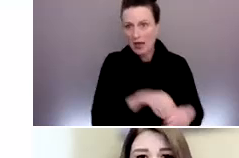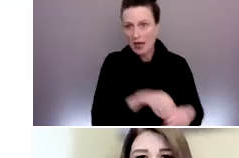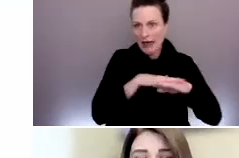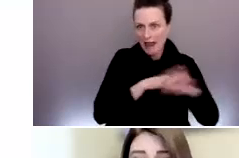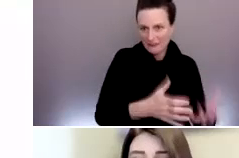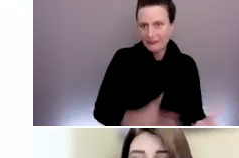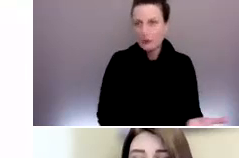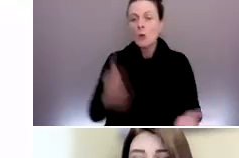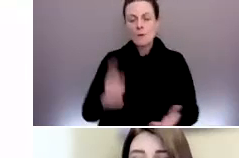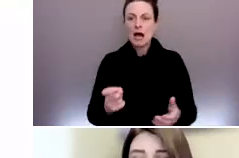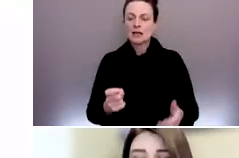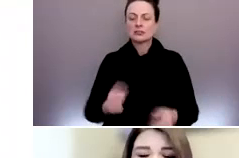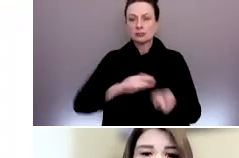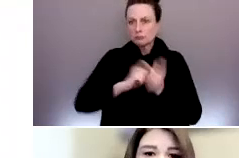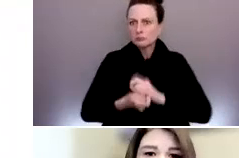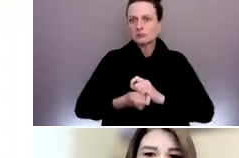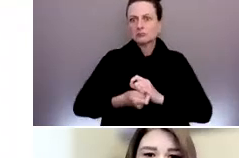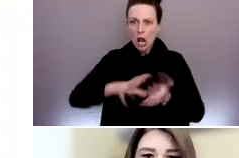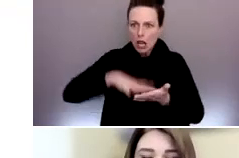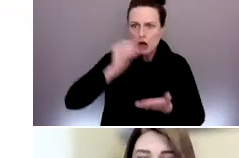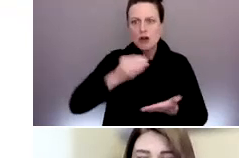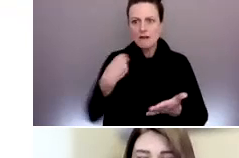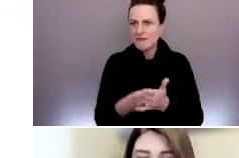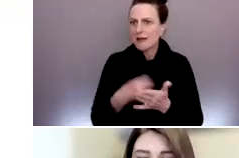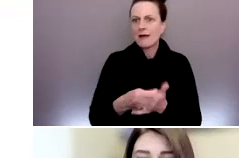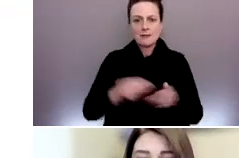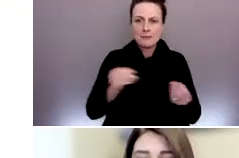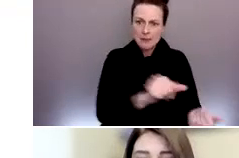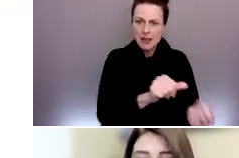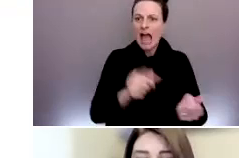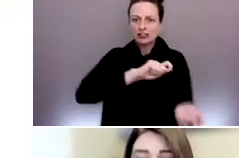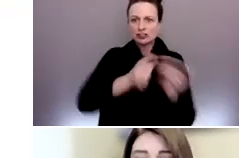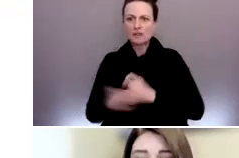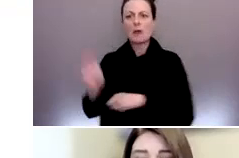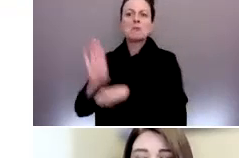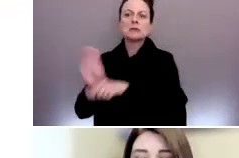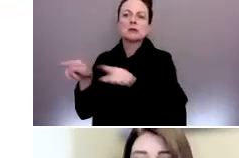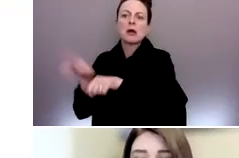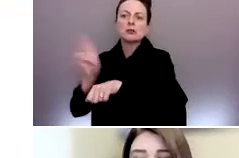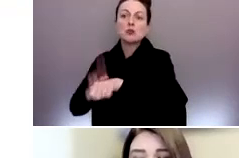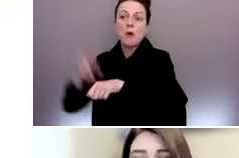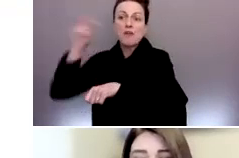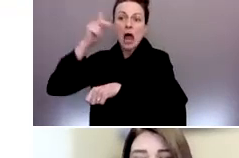learn, fund and shift the philosophy. The intersection analogy of native people and our